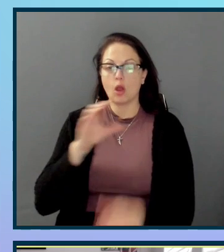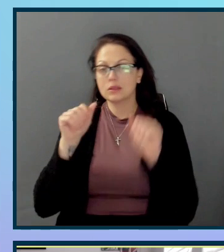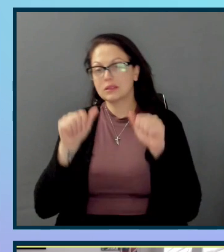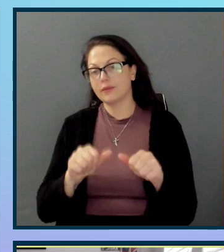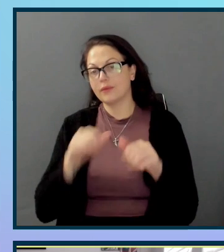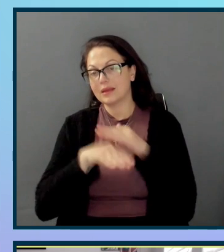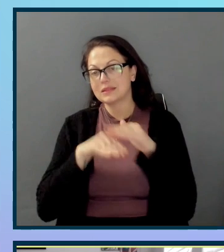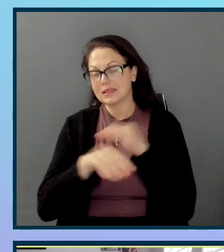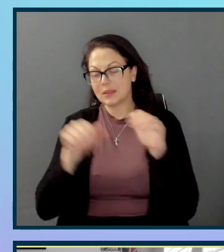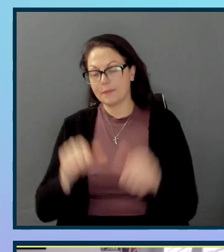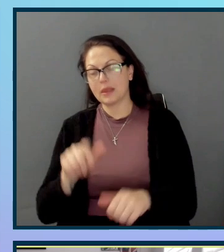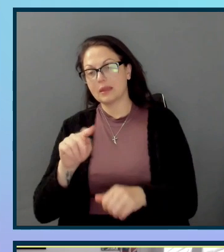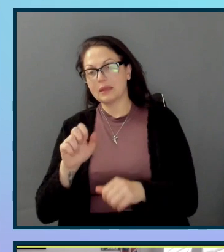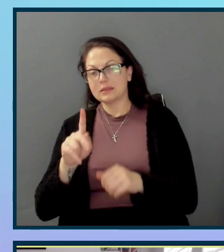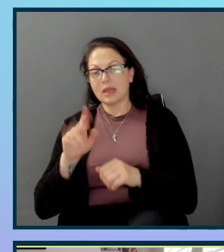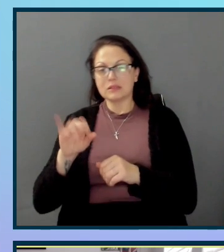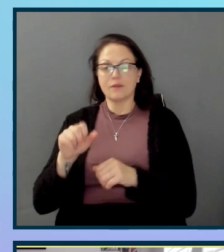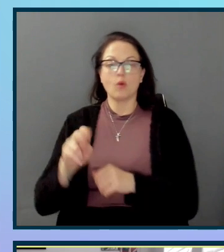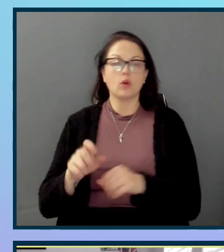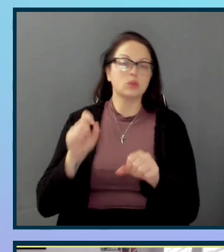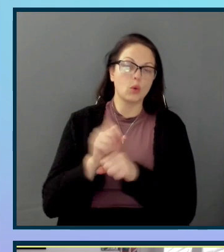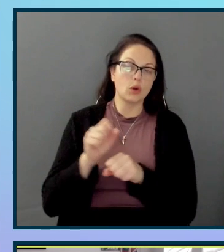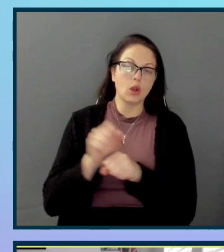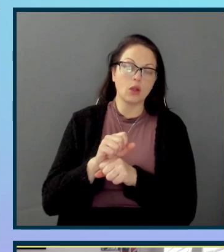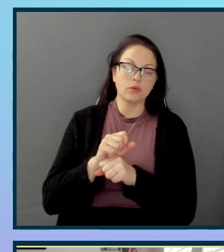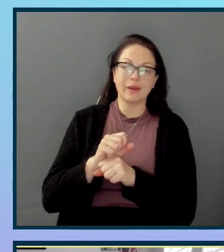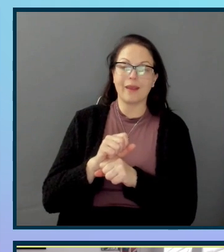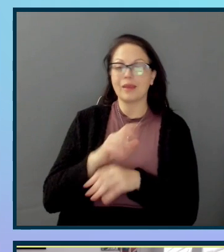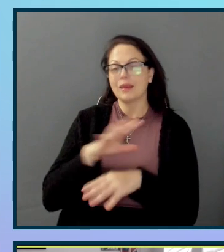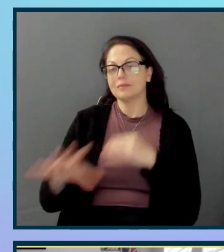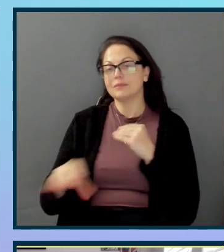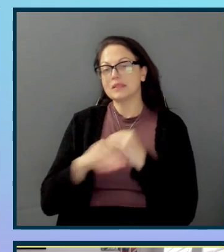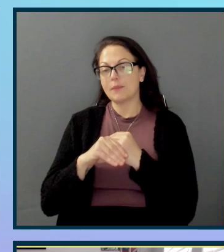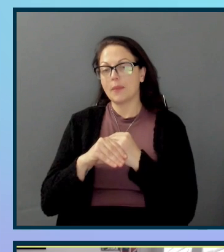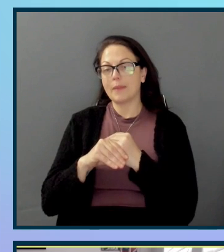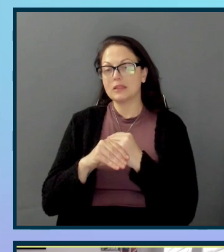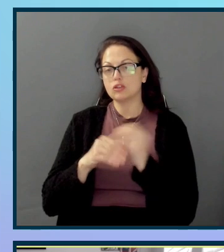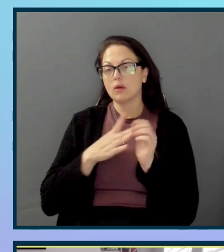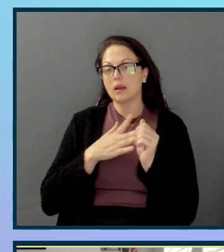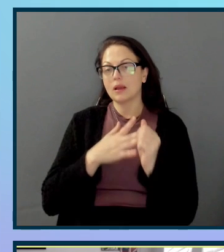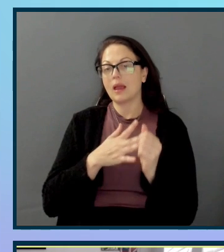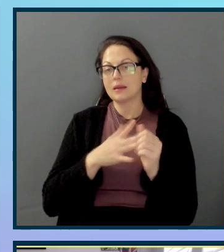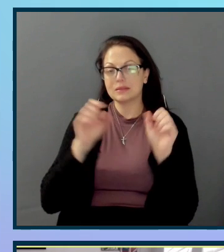is working on creating supplemental guidance that can further extend those documents